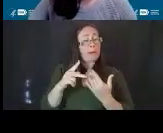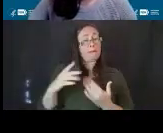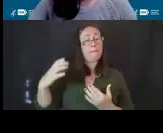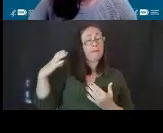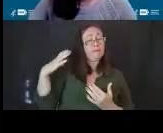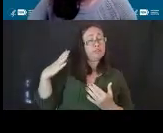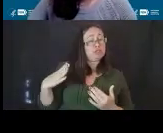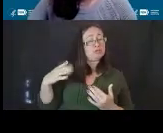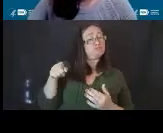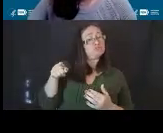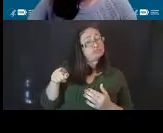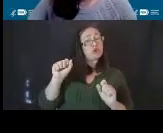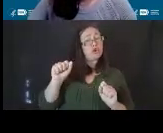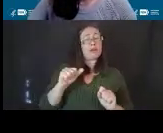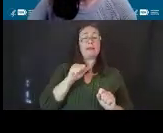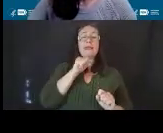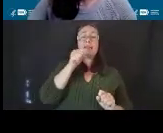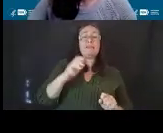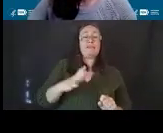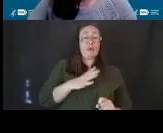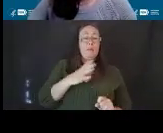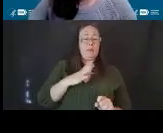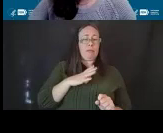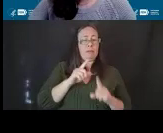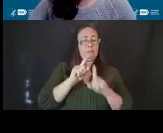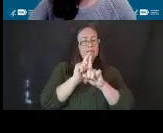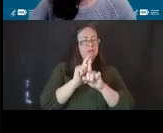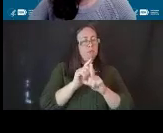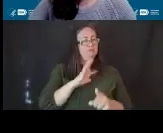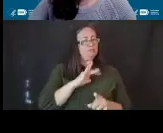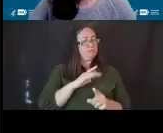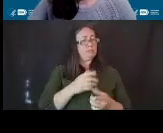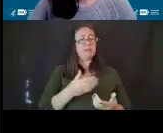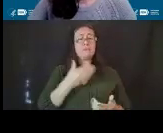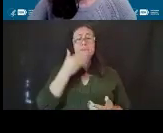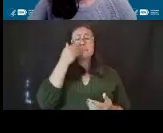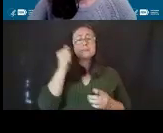where you can basically copy and paste an abstract, your aims,